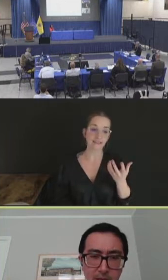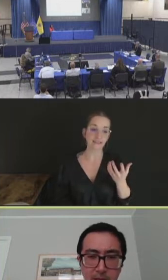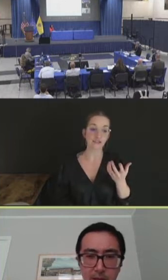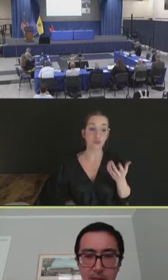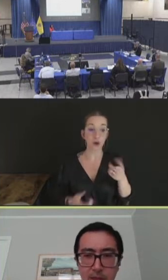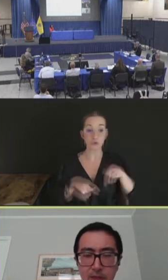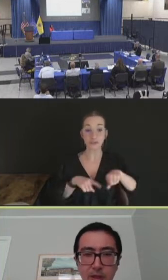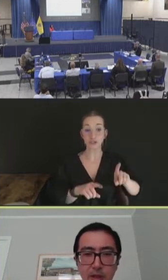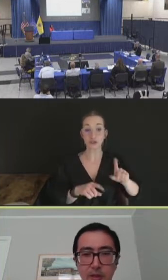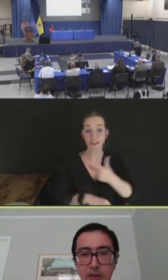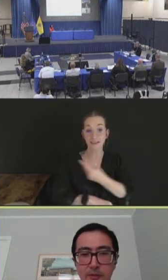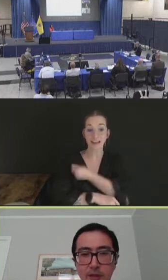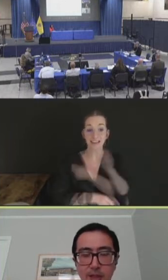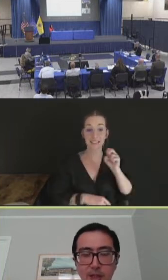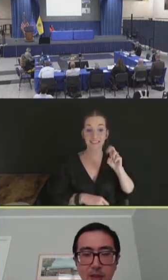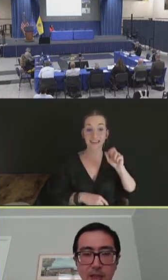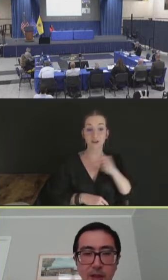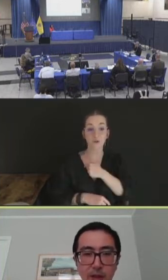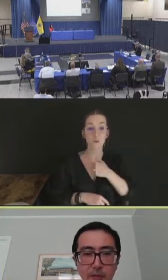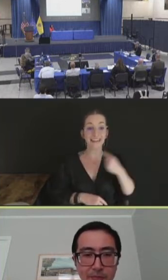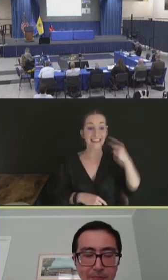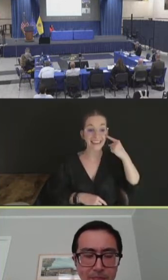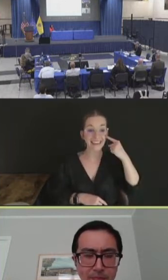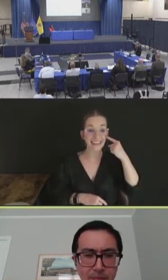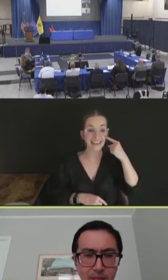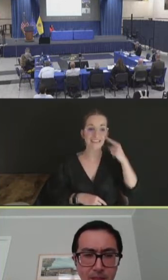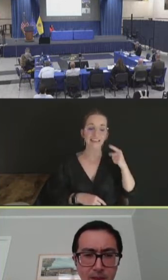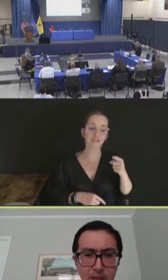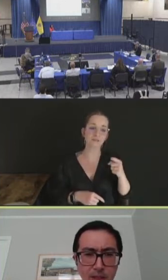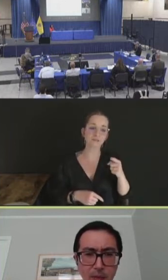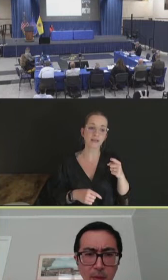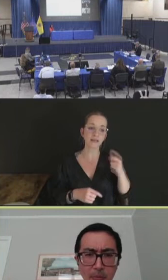and we think that could be due to low vaccine uptake in that group. Next slide.